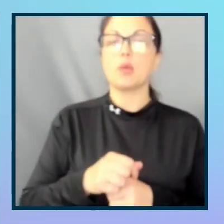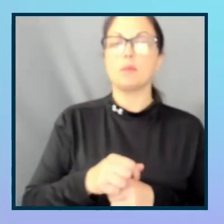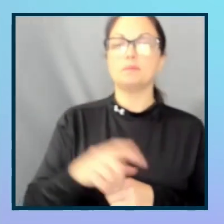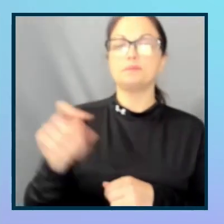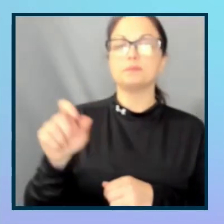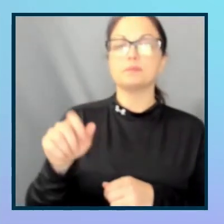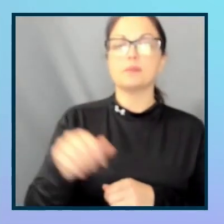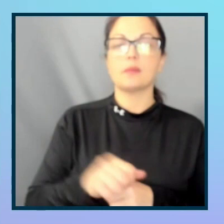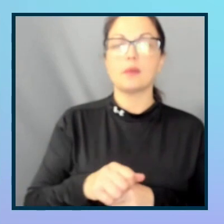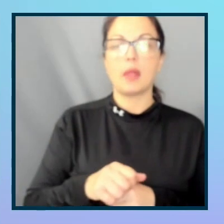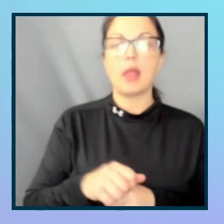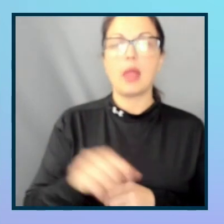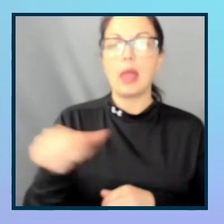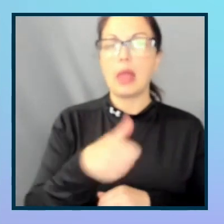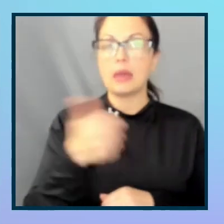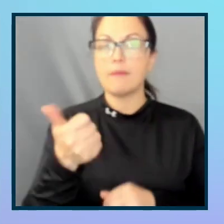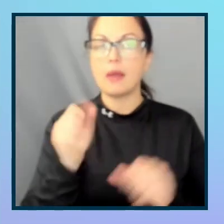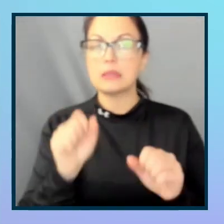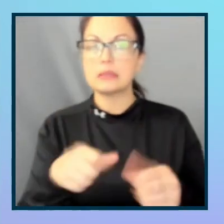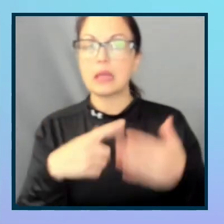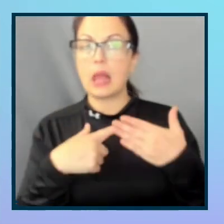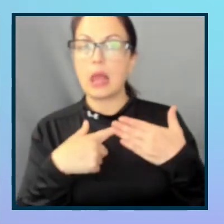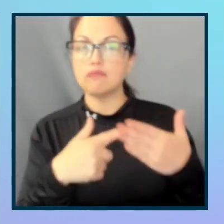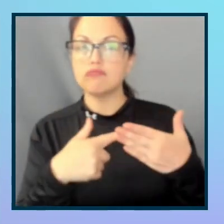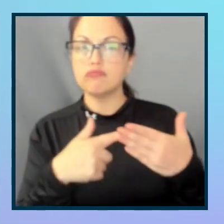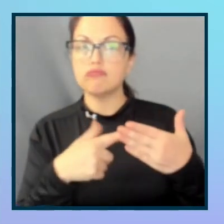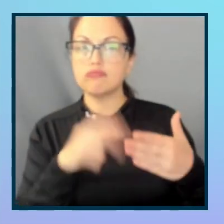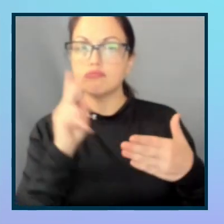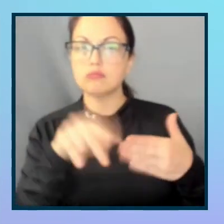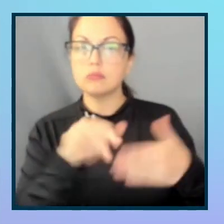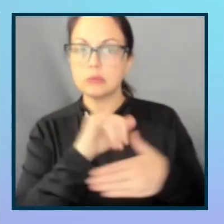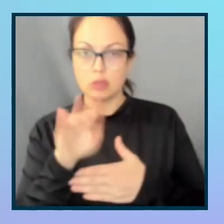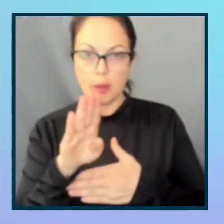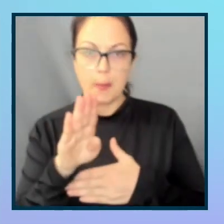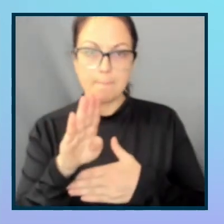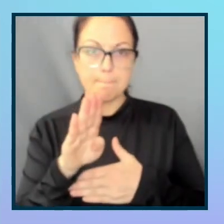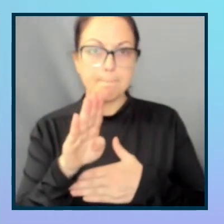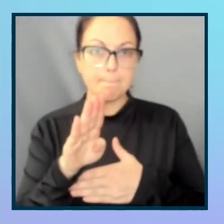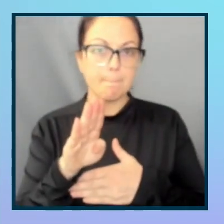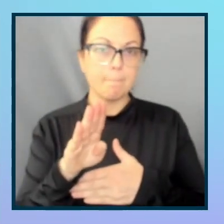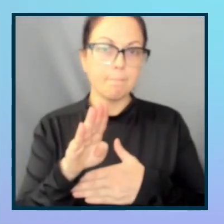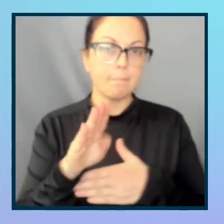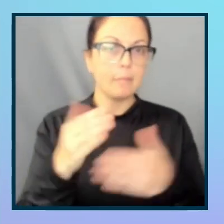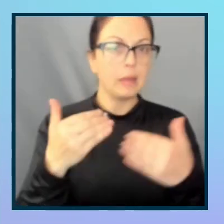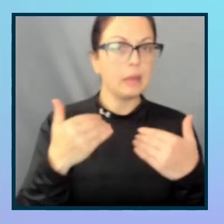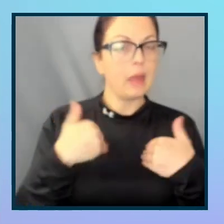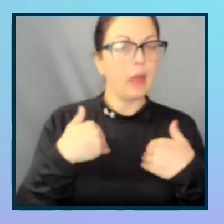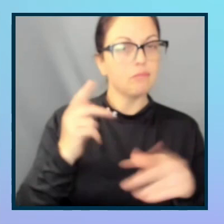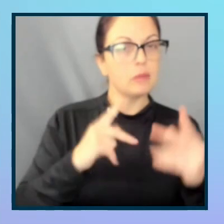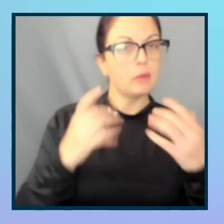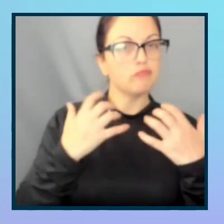to champion it and hopefully find an audience. So I do think that's different than it's ever been before.